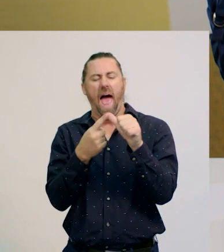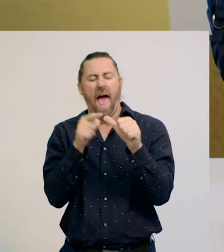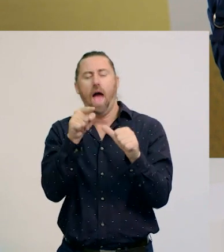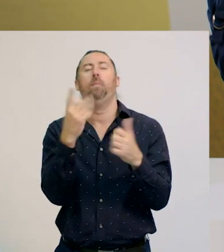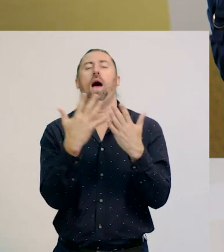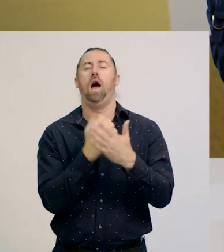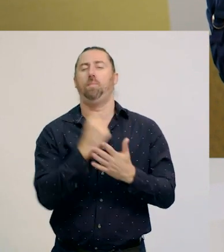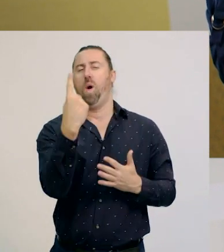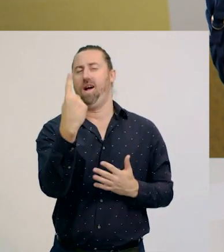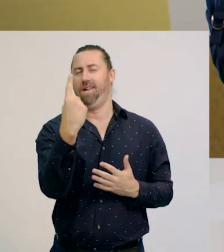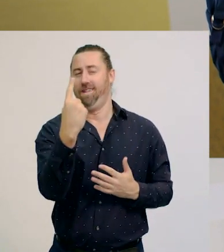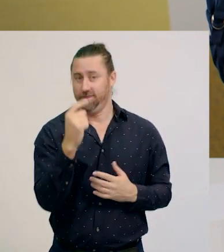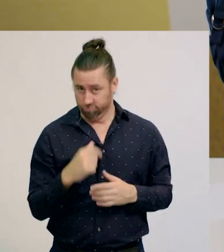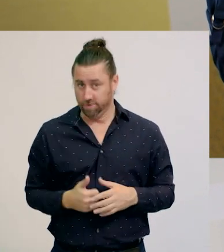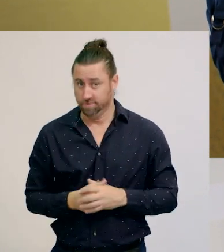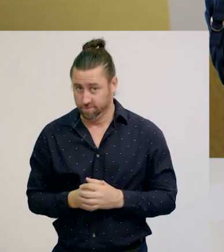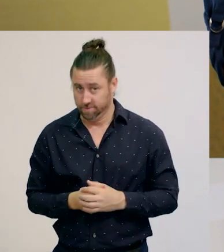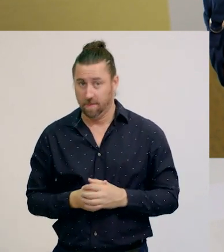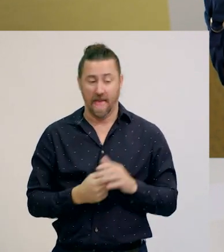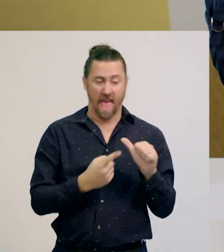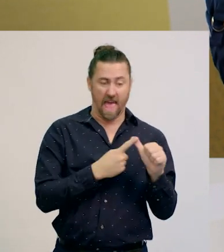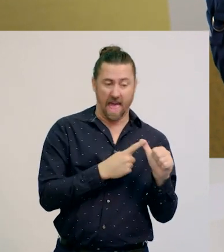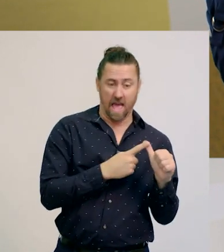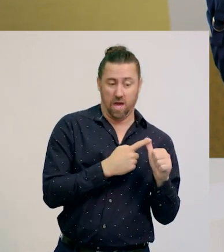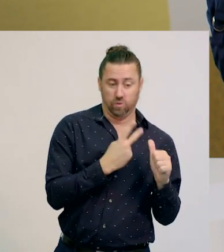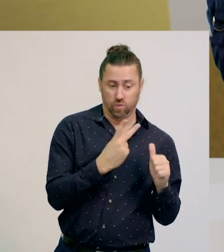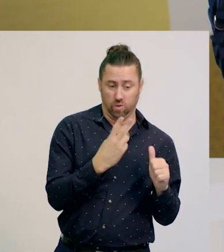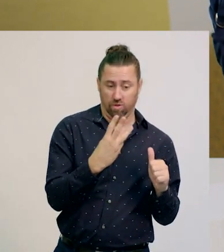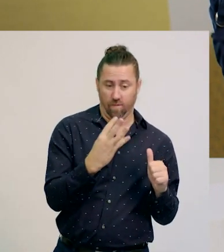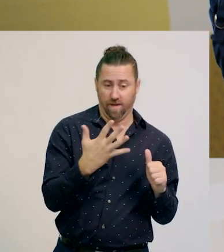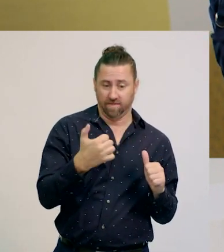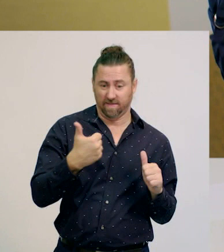That means we've got all the cards from 1 to 10.